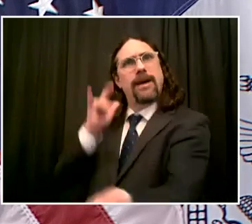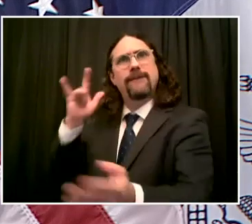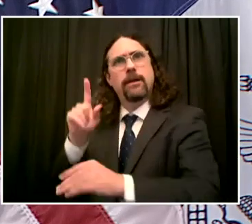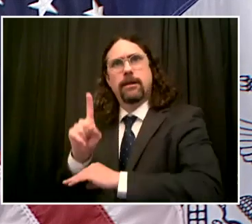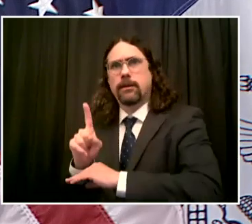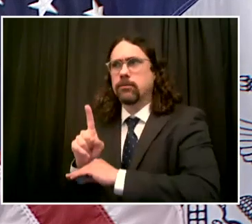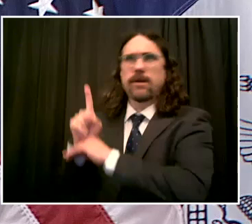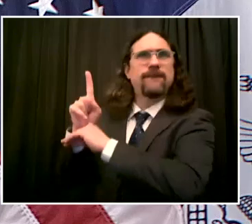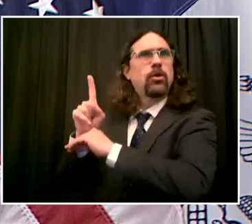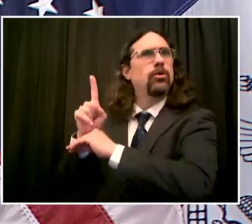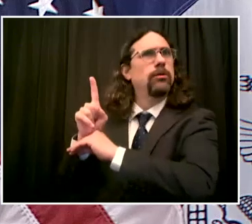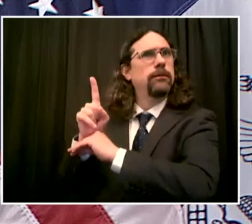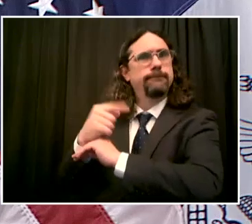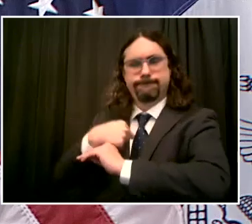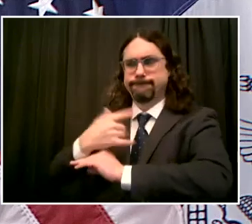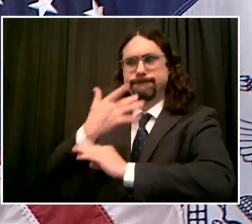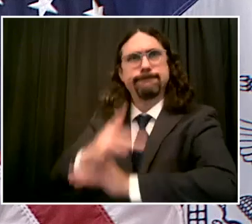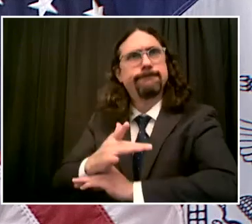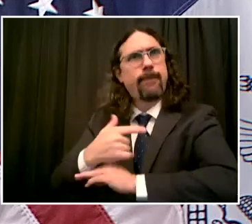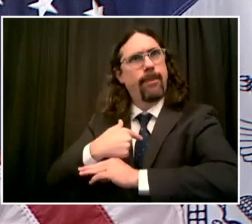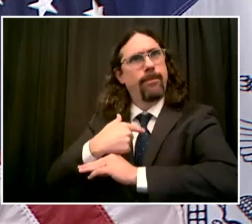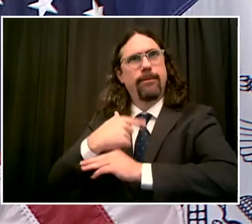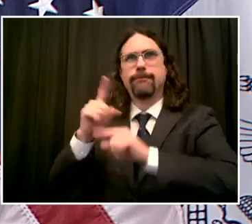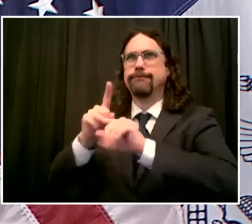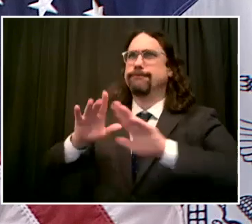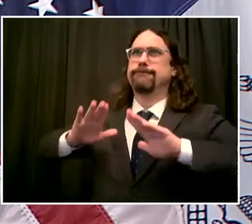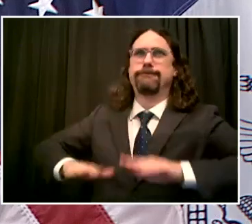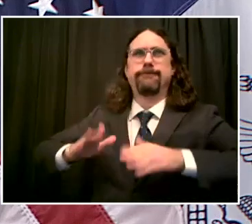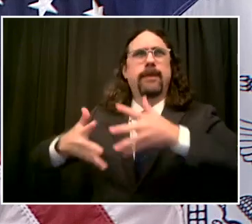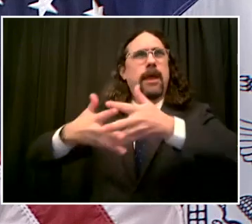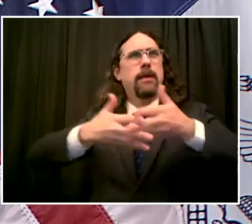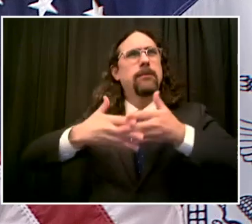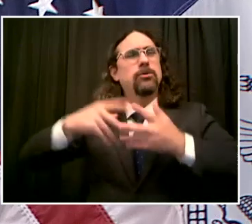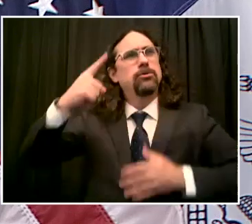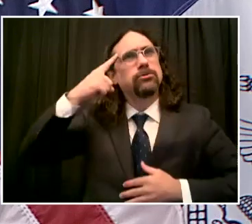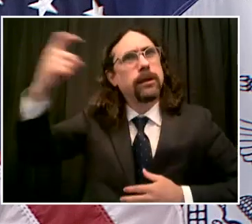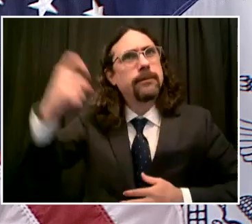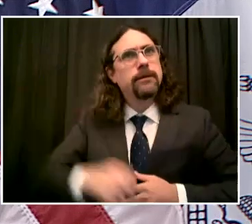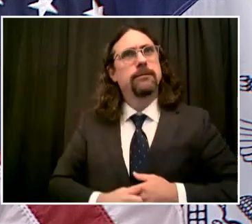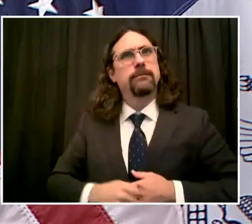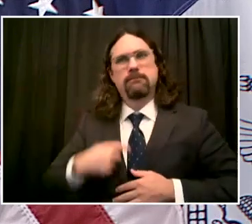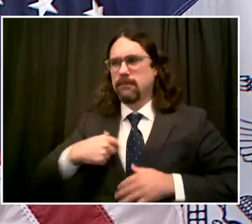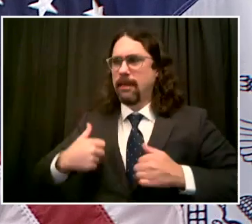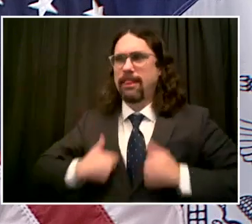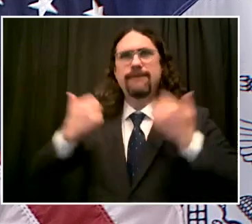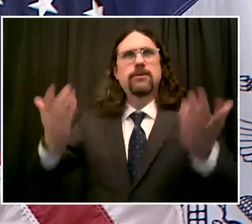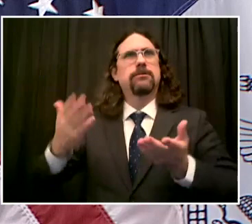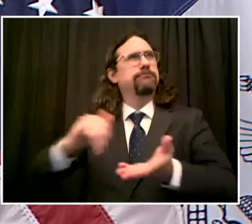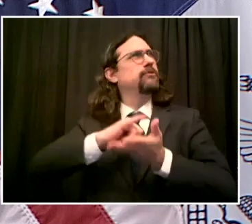LIVING THE AMERICAN DREAM TINHIS CITY AND EXPERIENCED ALL